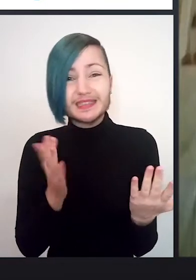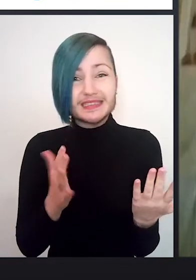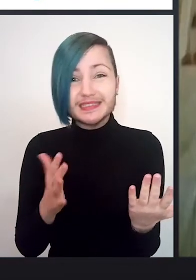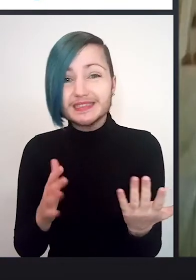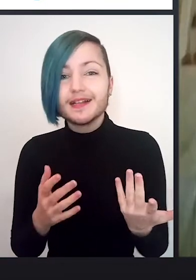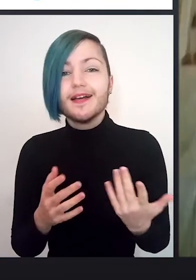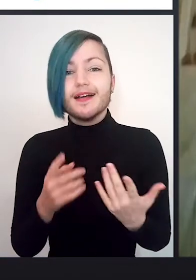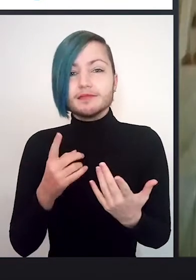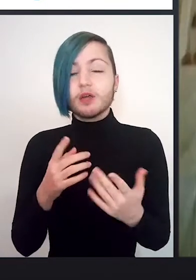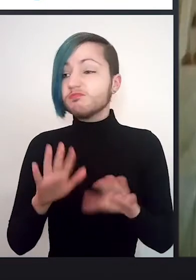So yeah, the outpatients' was fine.